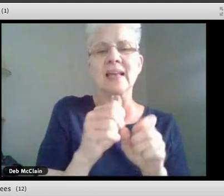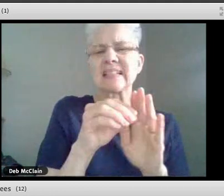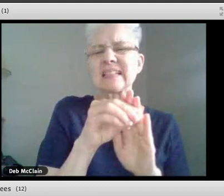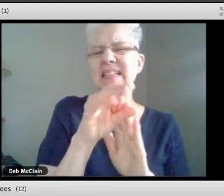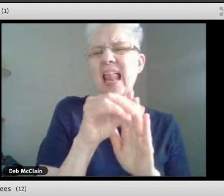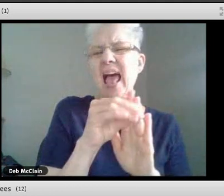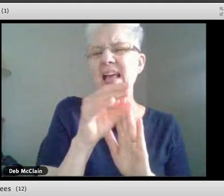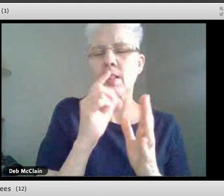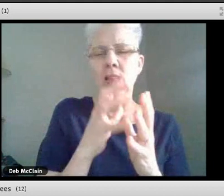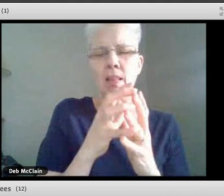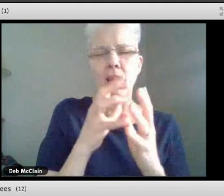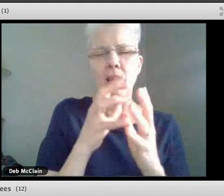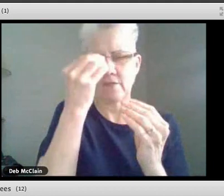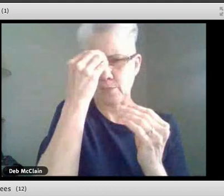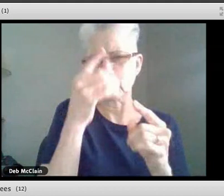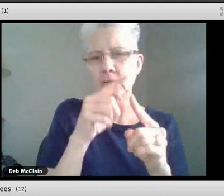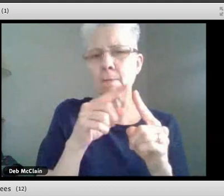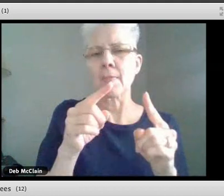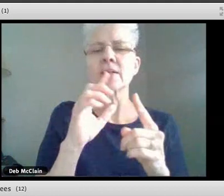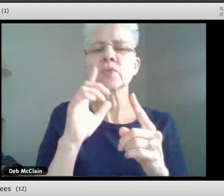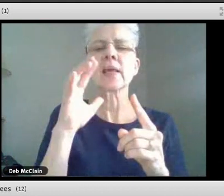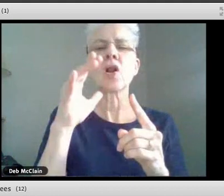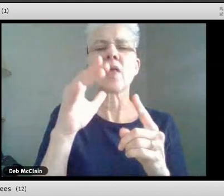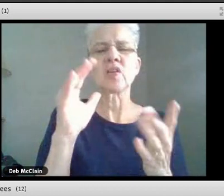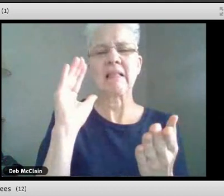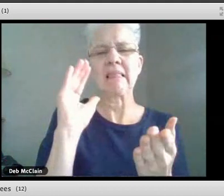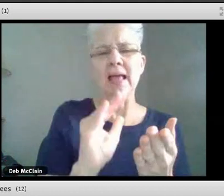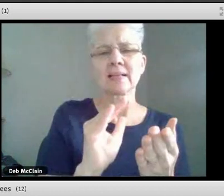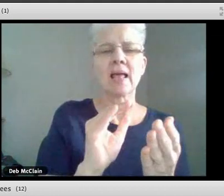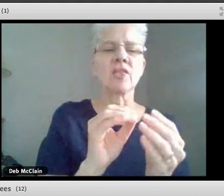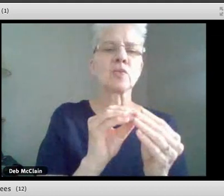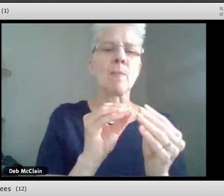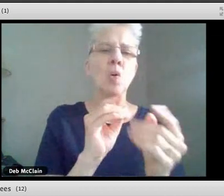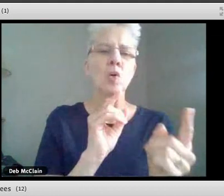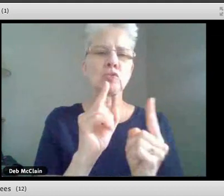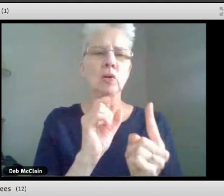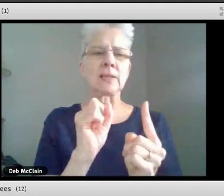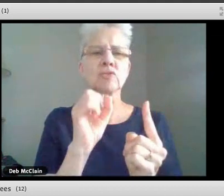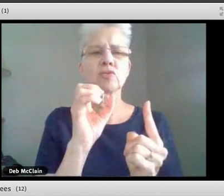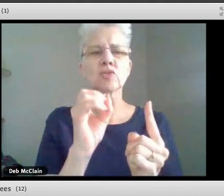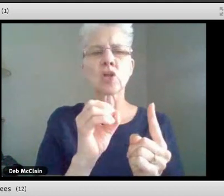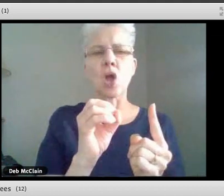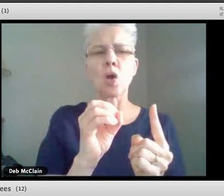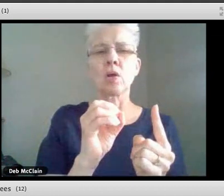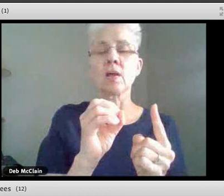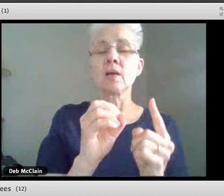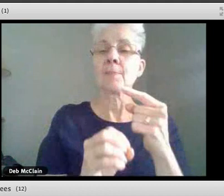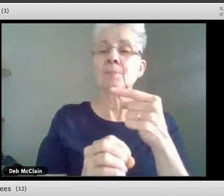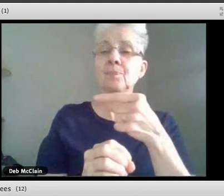but as we get further on, less notes, more talking. So the scope of the law brings in some of the laws